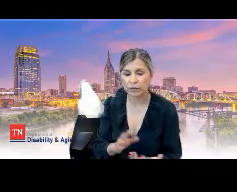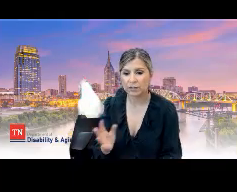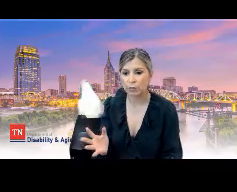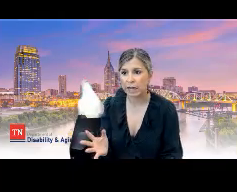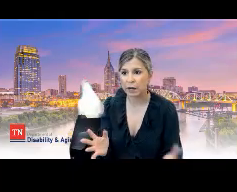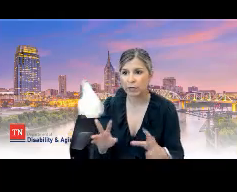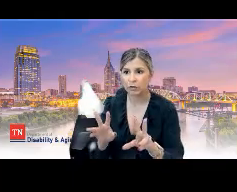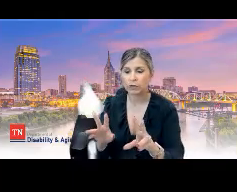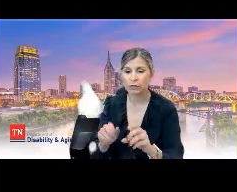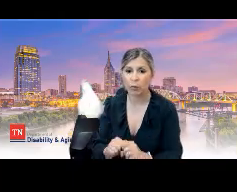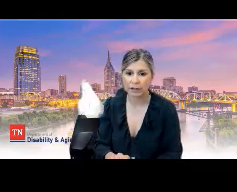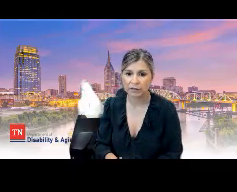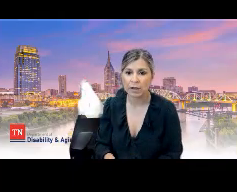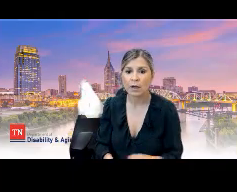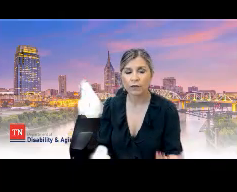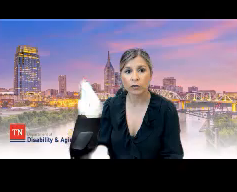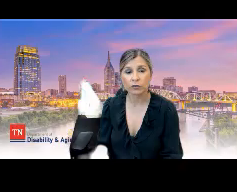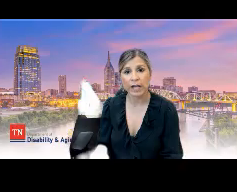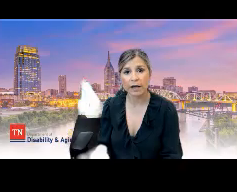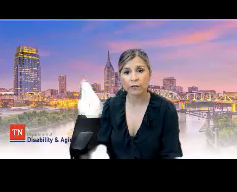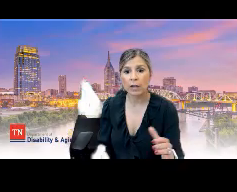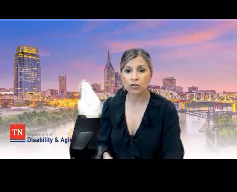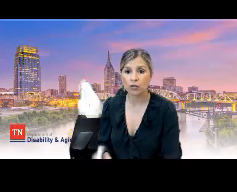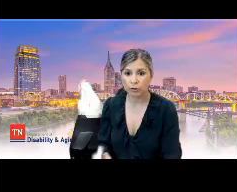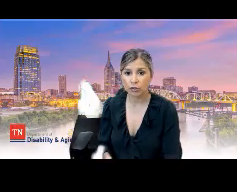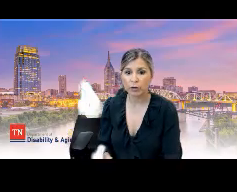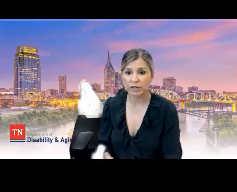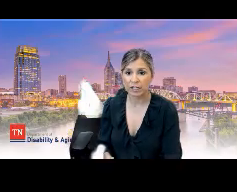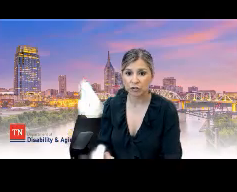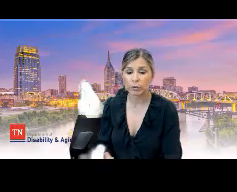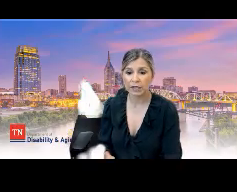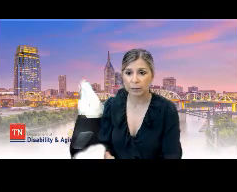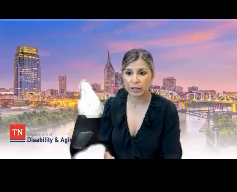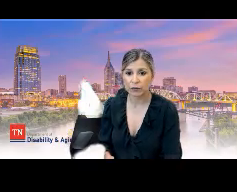We do this right now in two different ways. First, we have short term residential placements